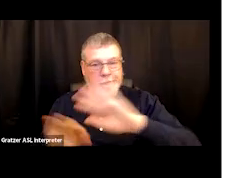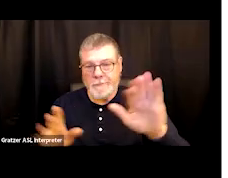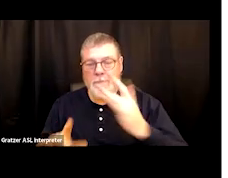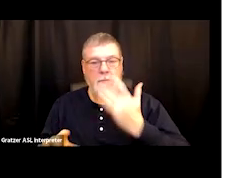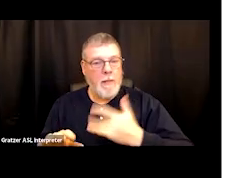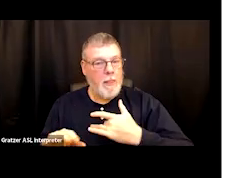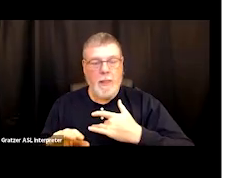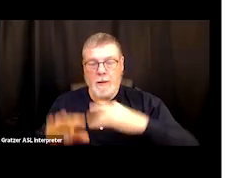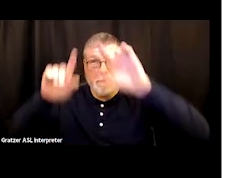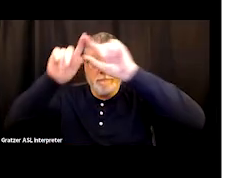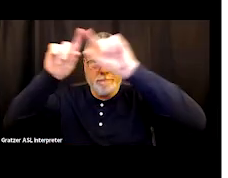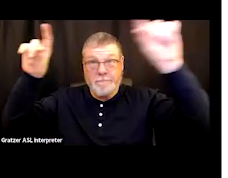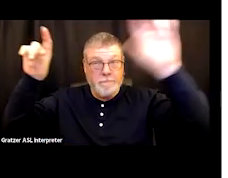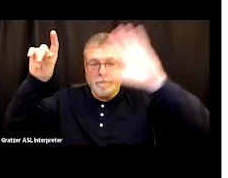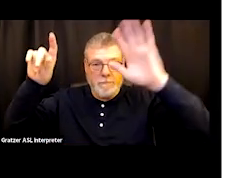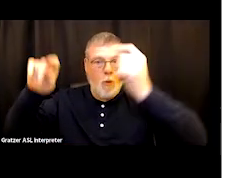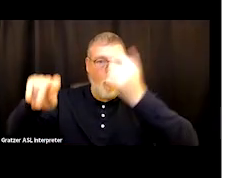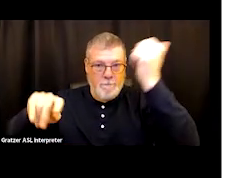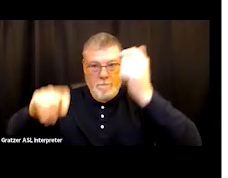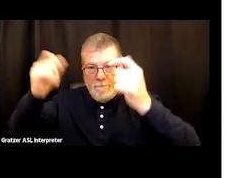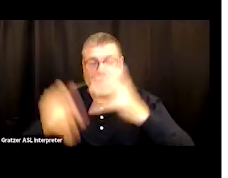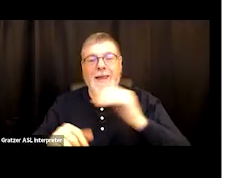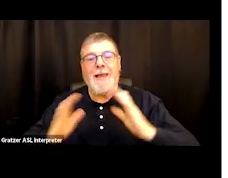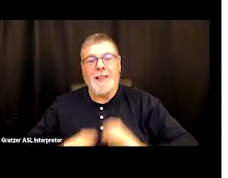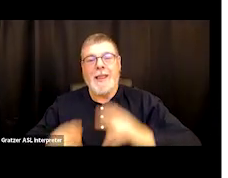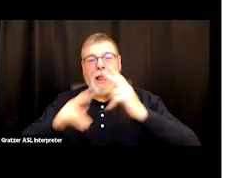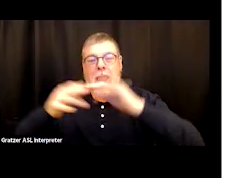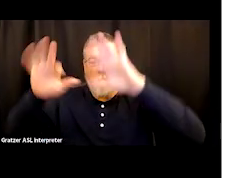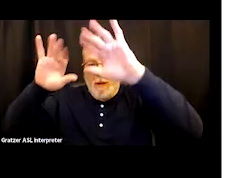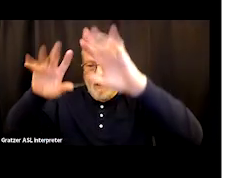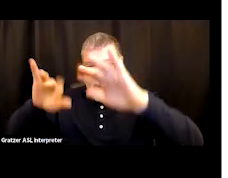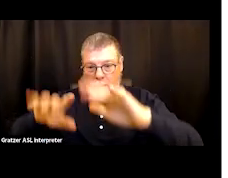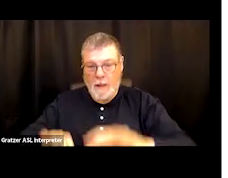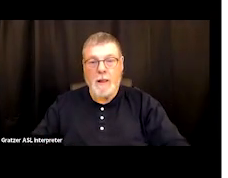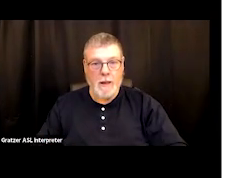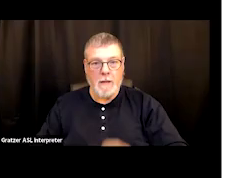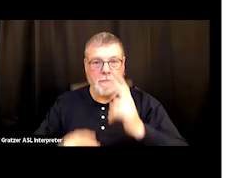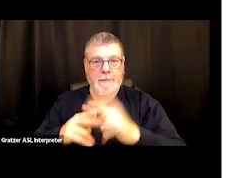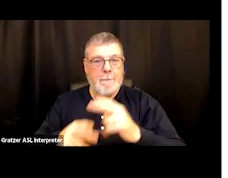from the top of the MSR, and also remove your client's name throughout the entire body of the MSR.